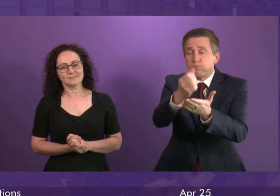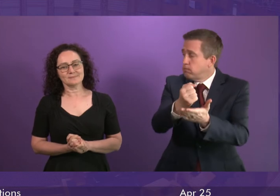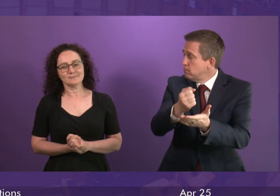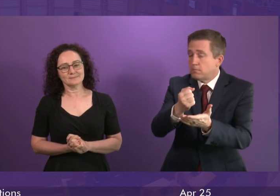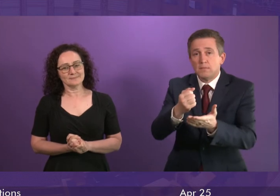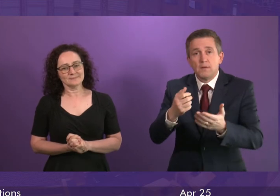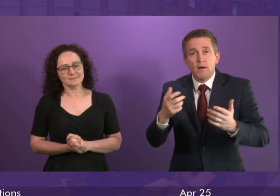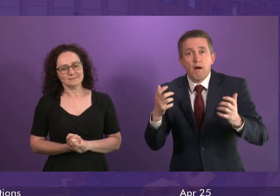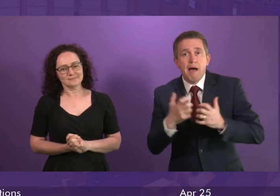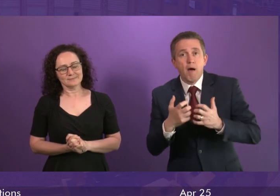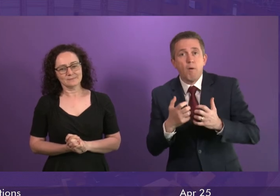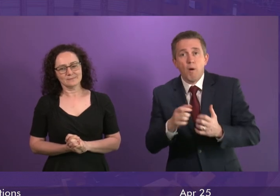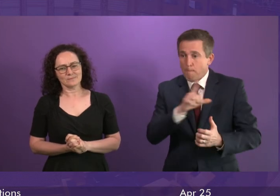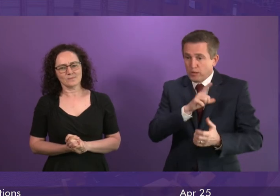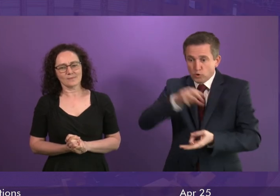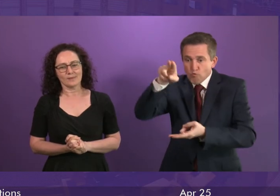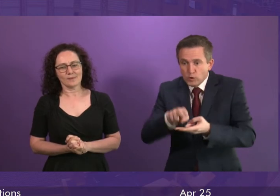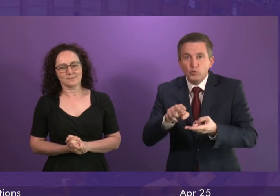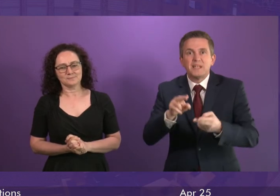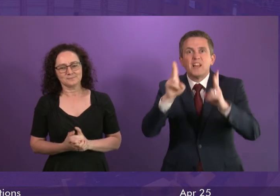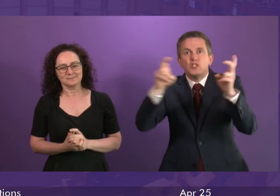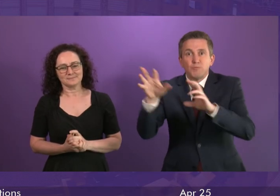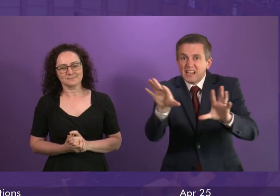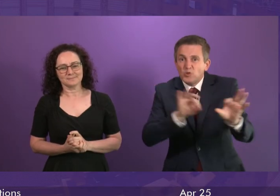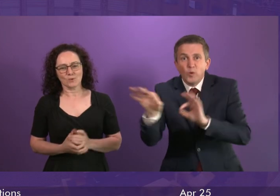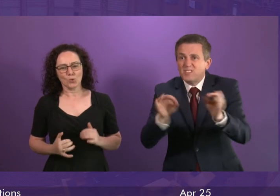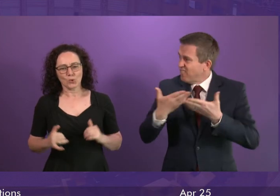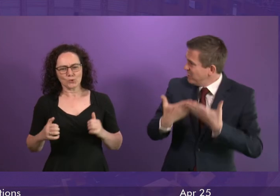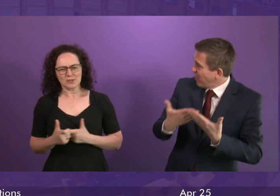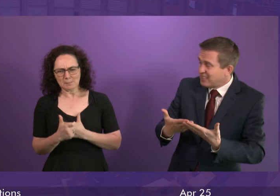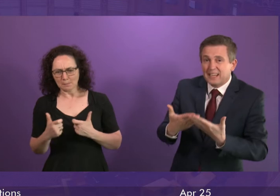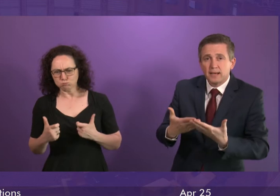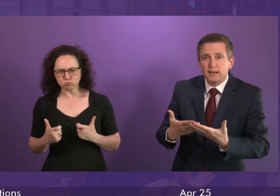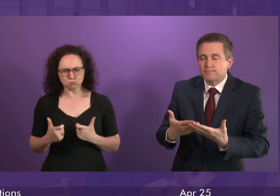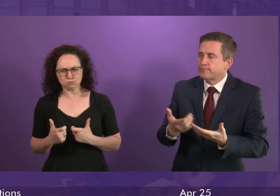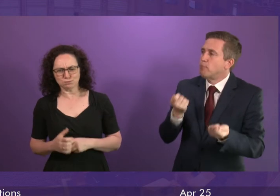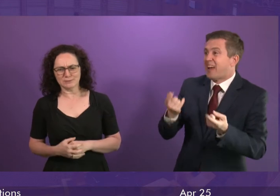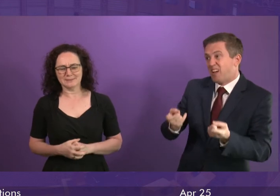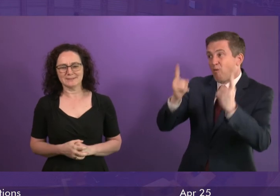achieved only by narrowing the options that are available to them for study.